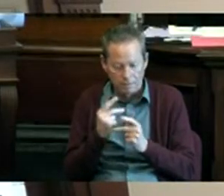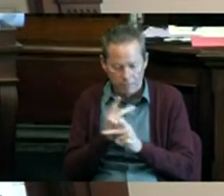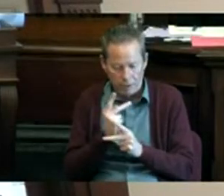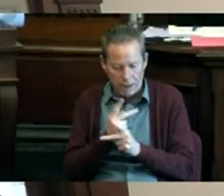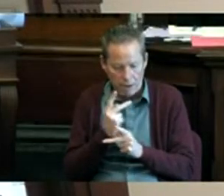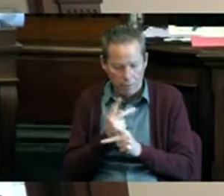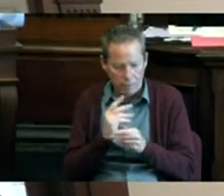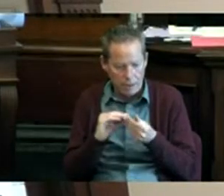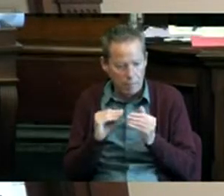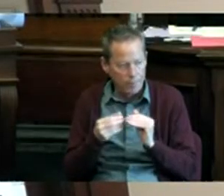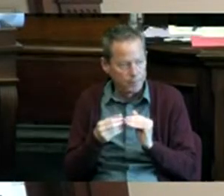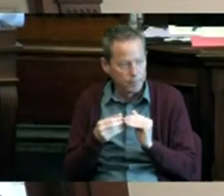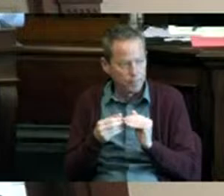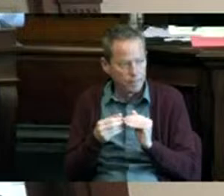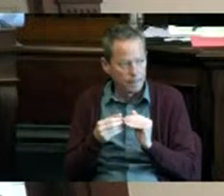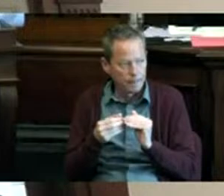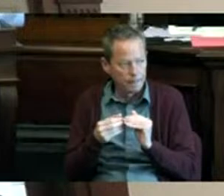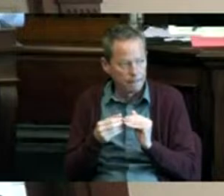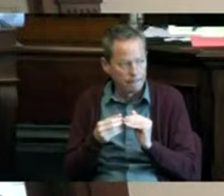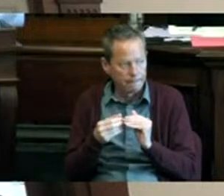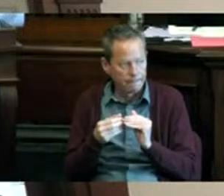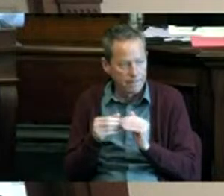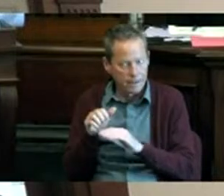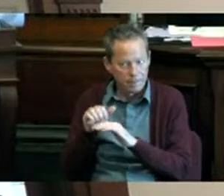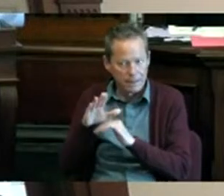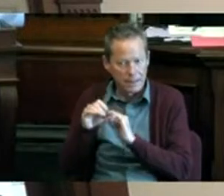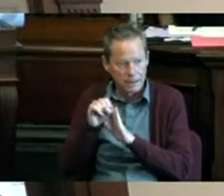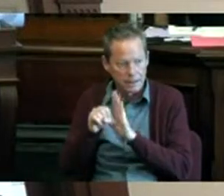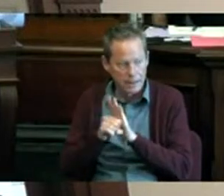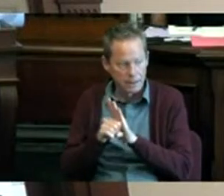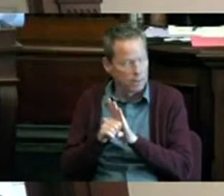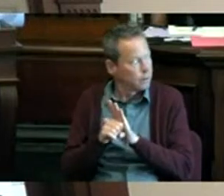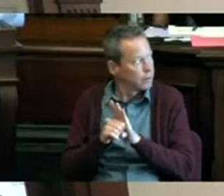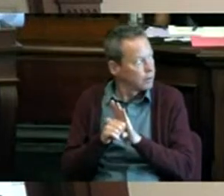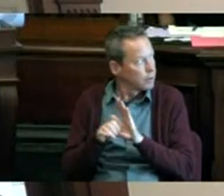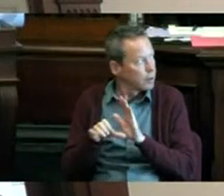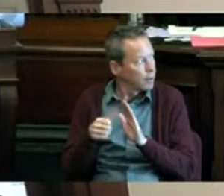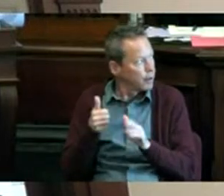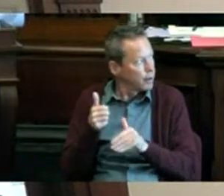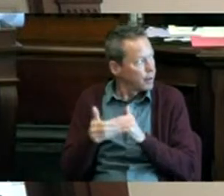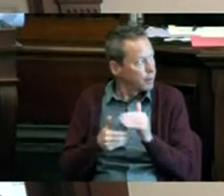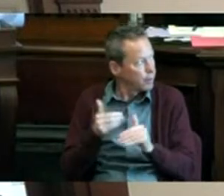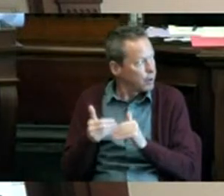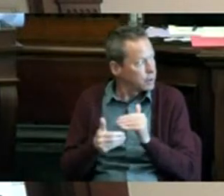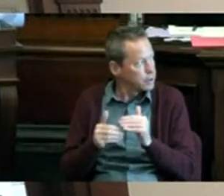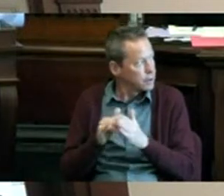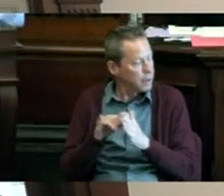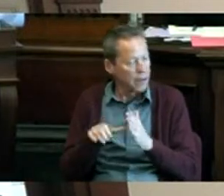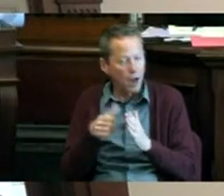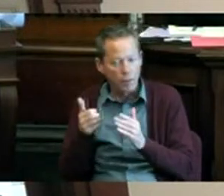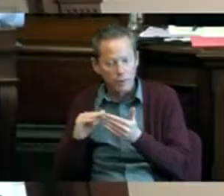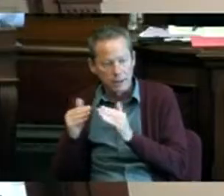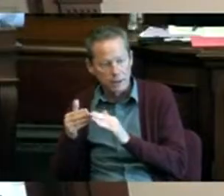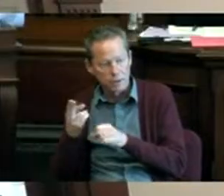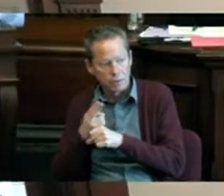But it's not the only process of coming to evaluate to the